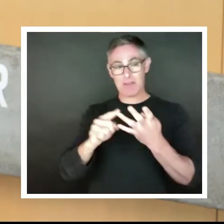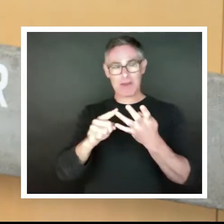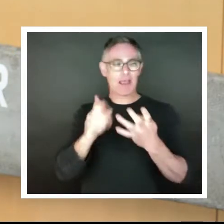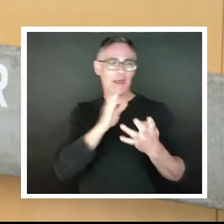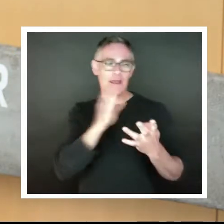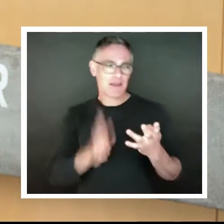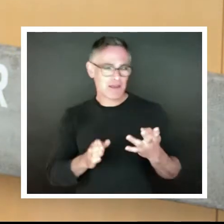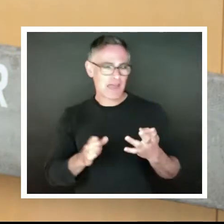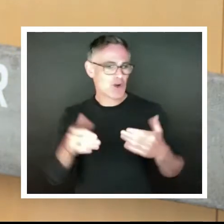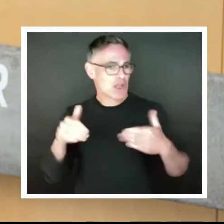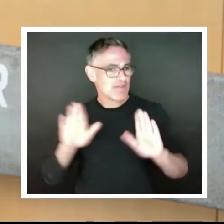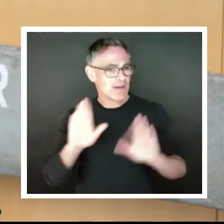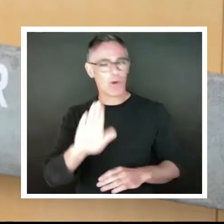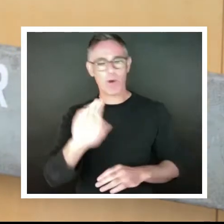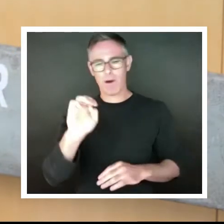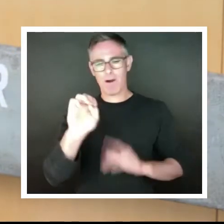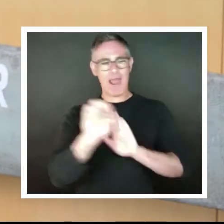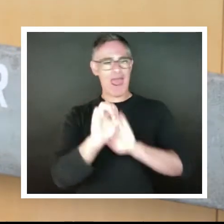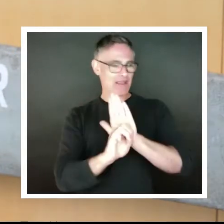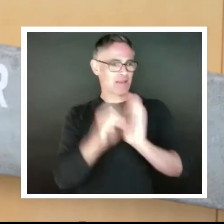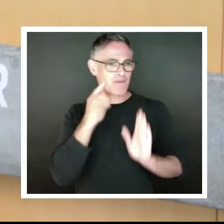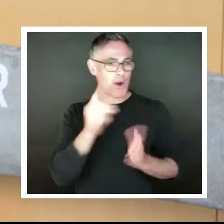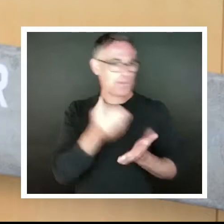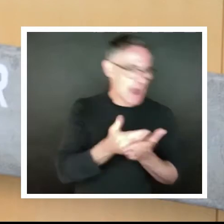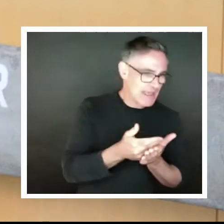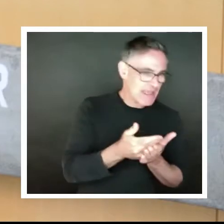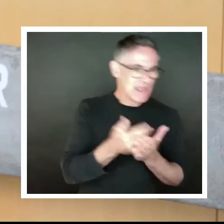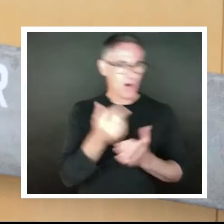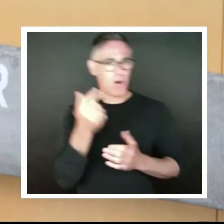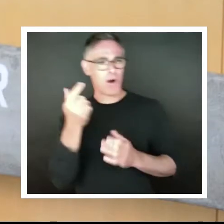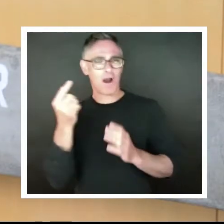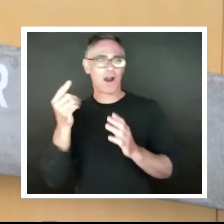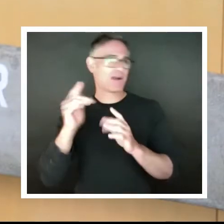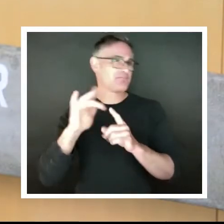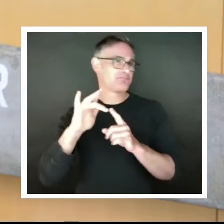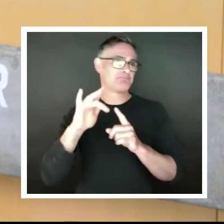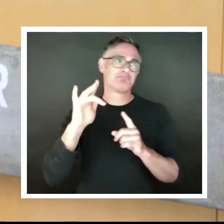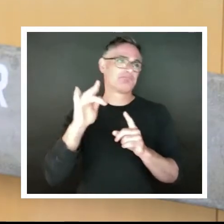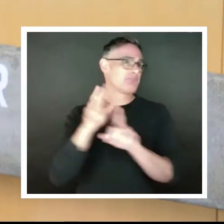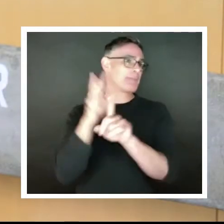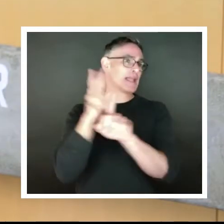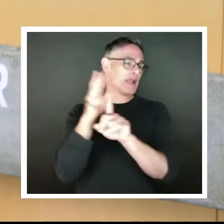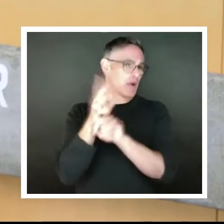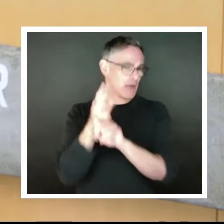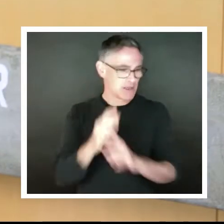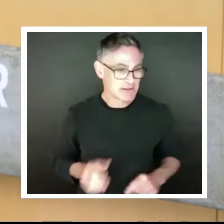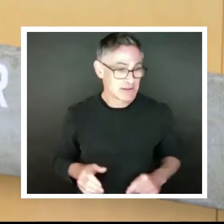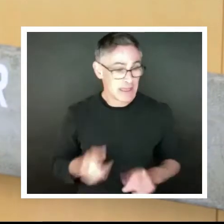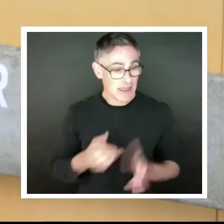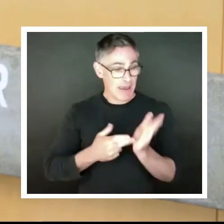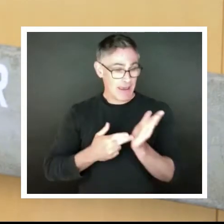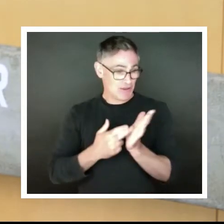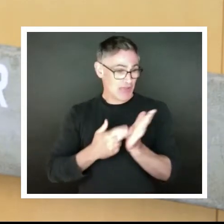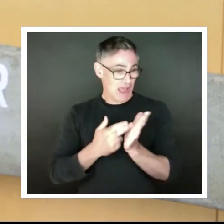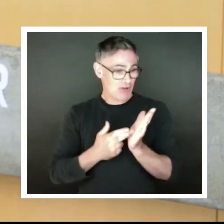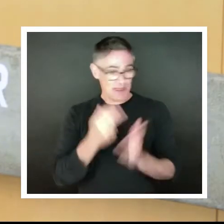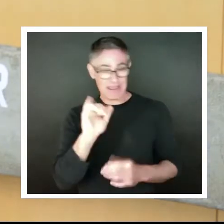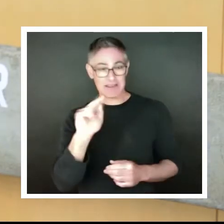or for glory. High integrity will breed respect, trust, and followers and you can use these for social good.